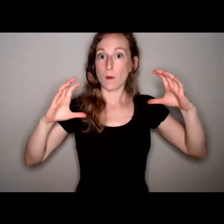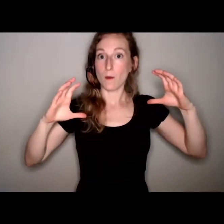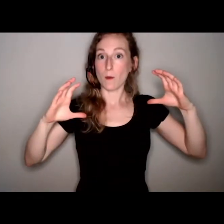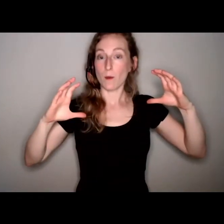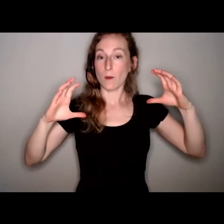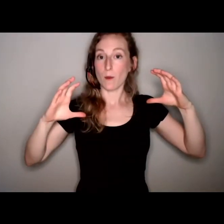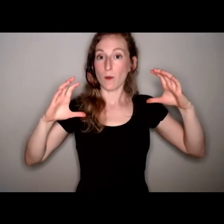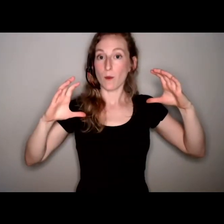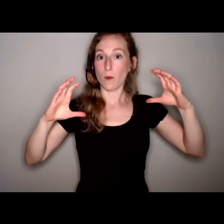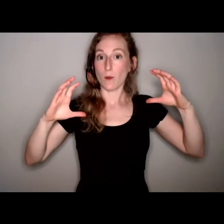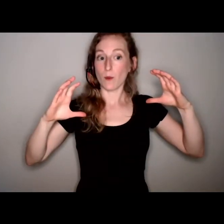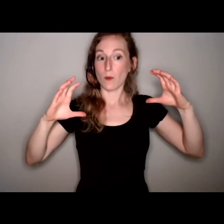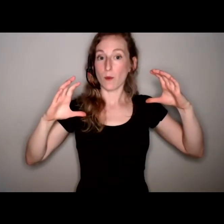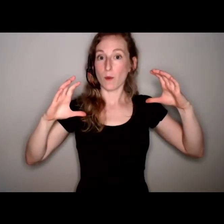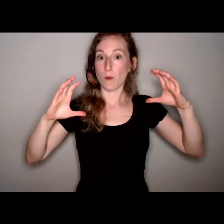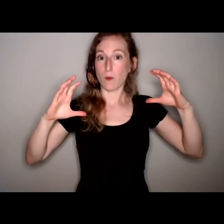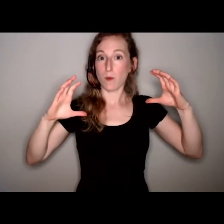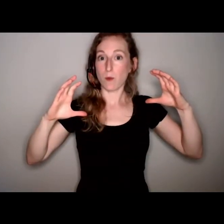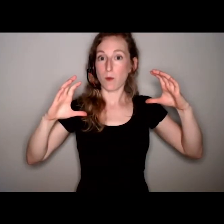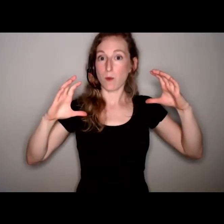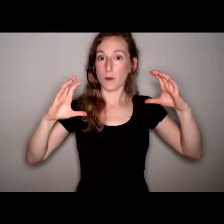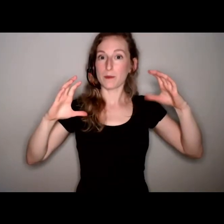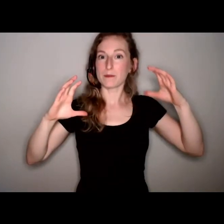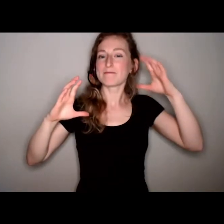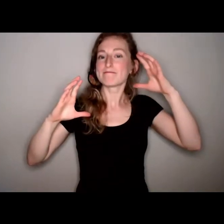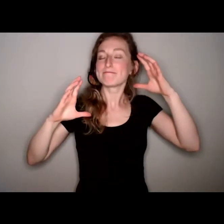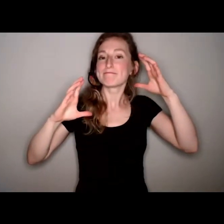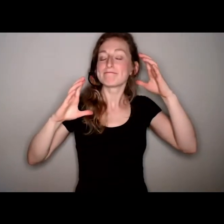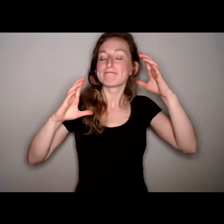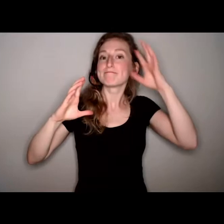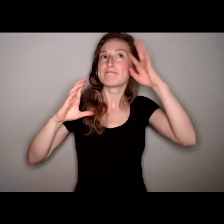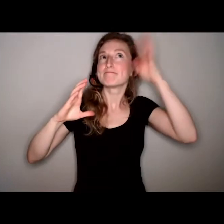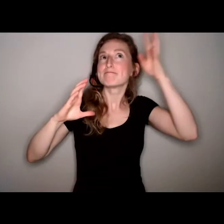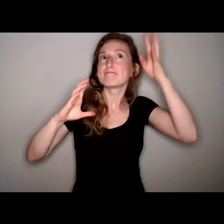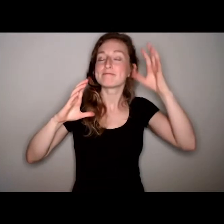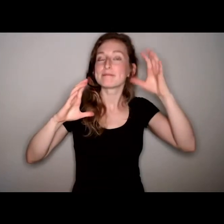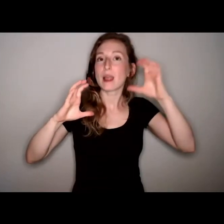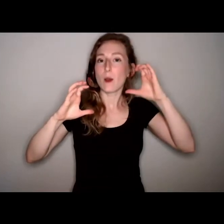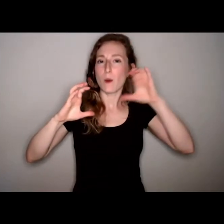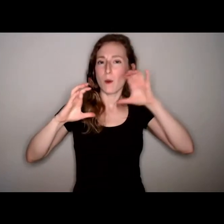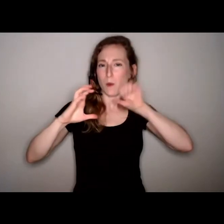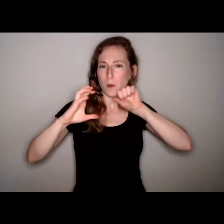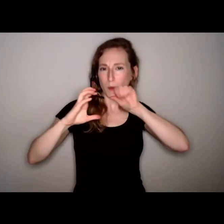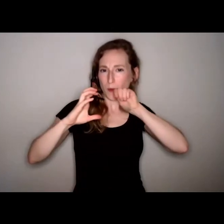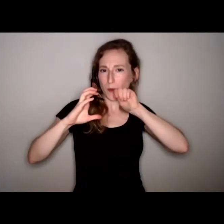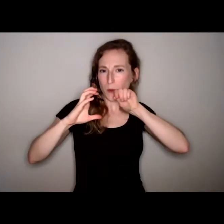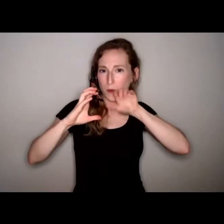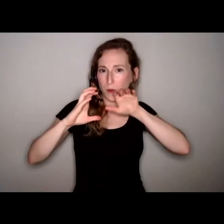pretend I’m slowly pushing out all the air from the balloon.